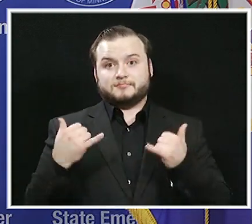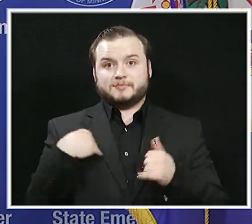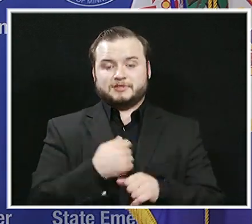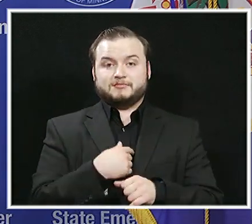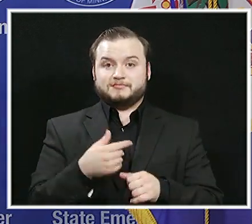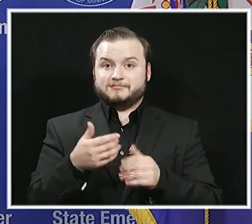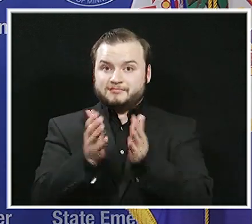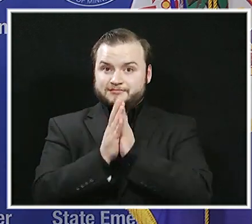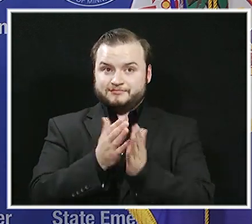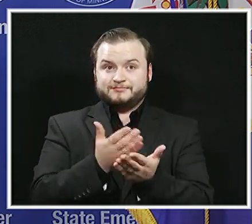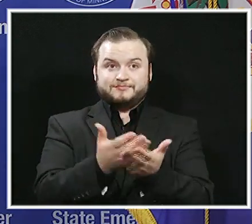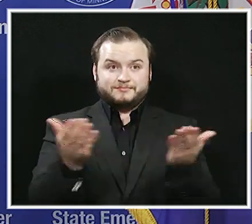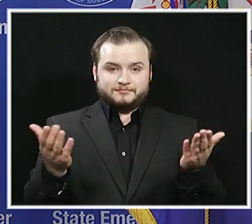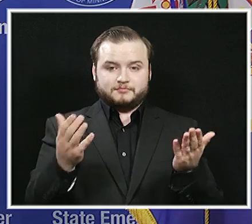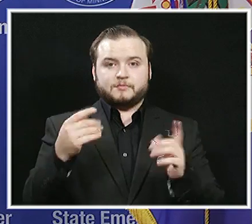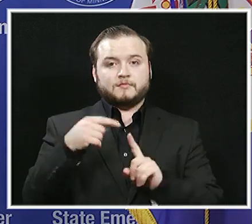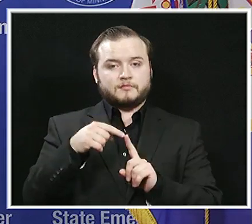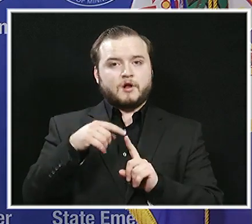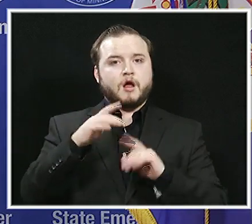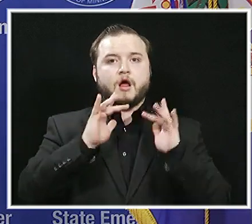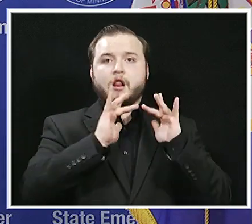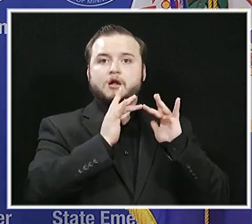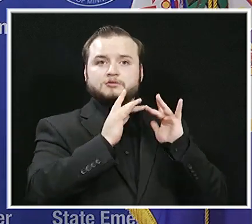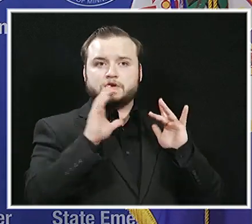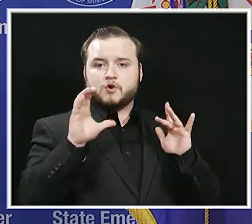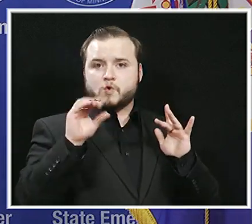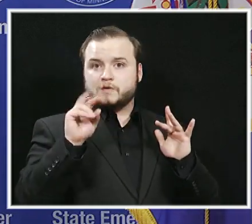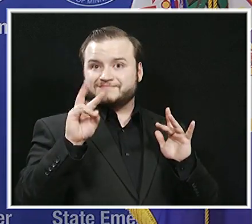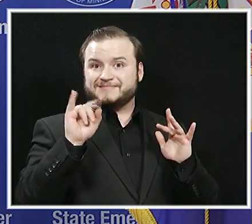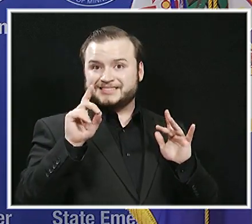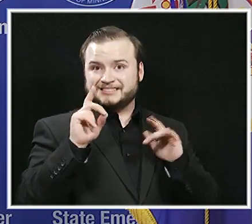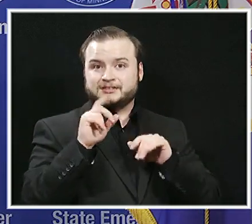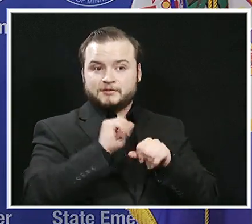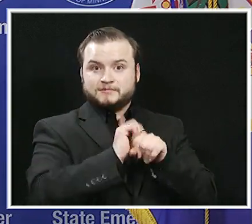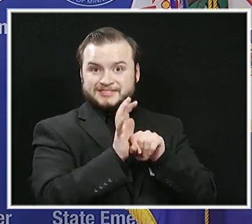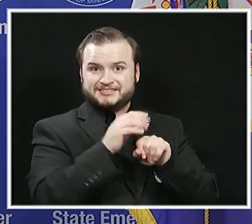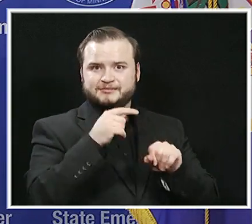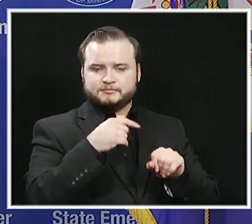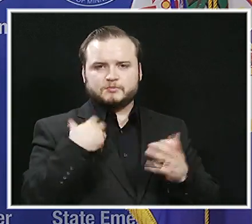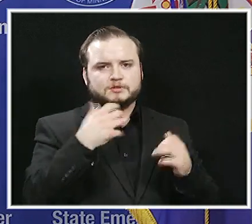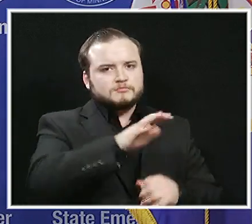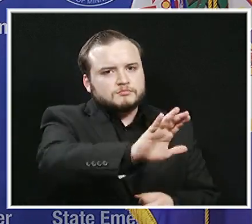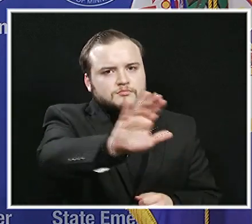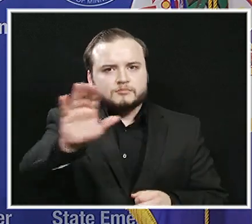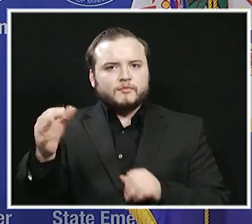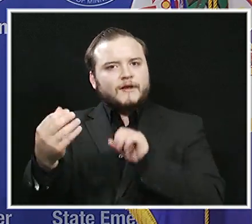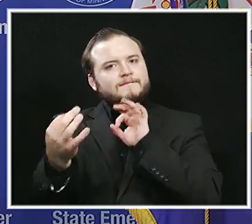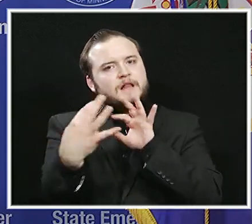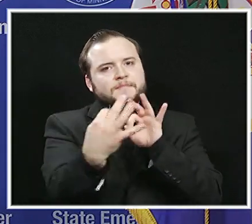The hospitals have done the same thing. And right now I would ask all of you, it's online, you can go online to the covid site, we want public input